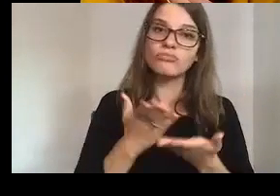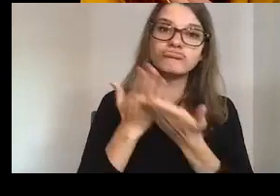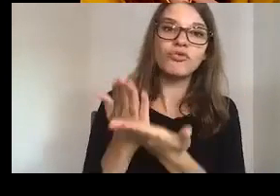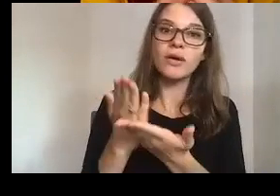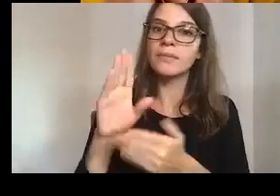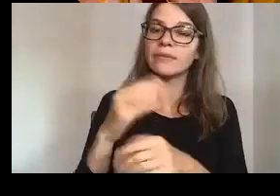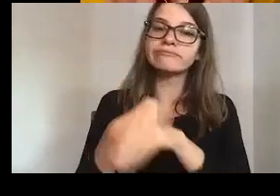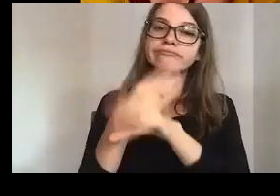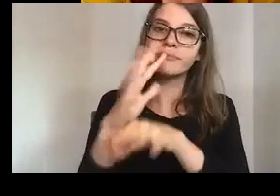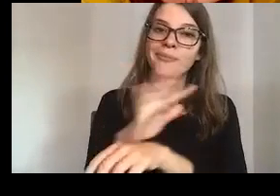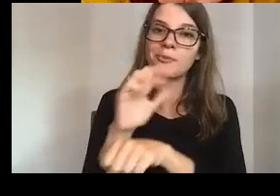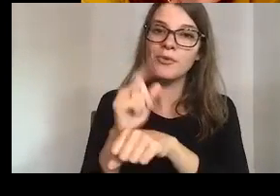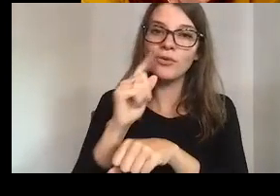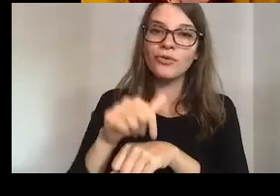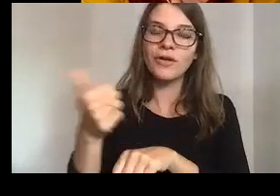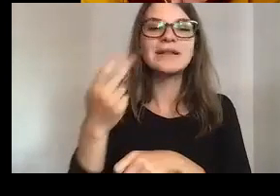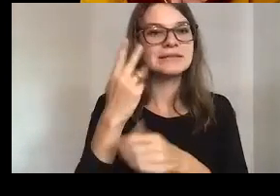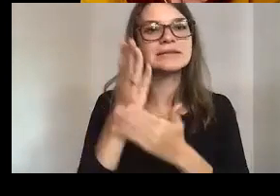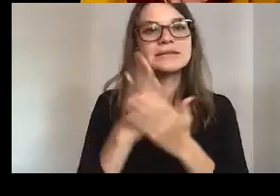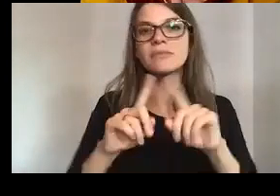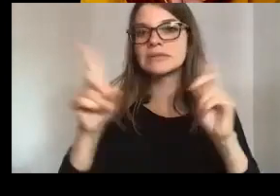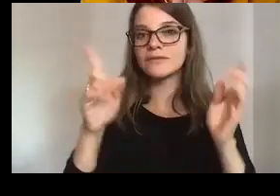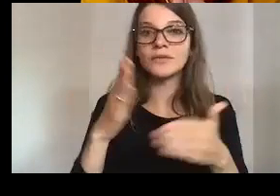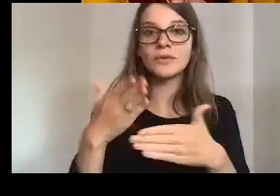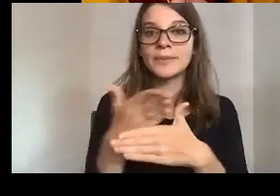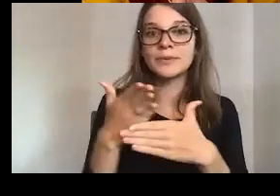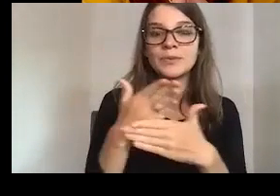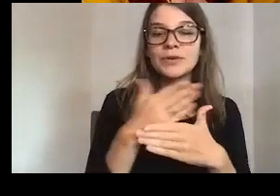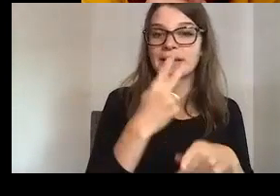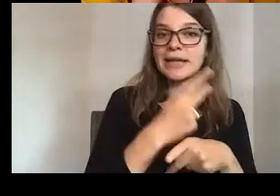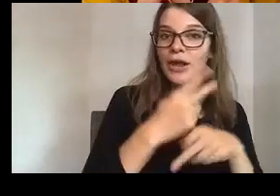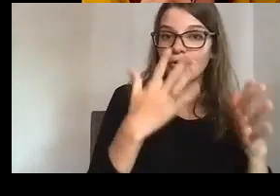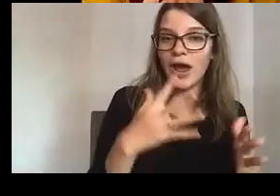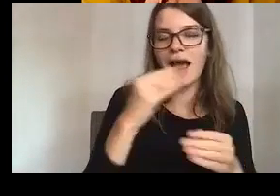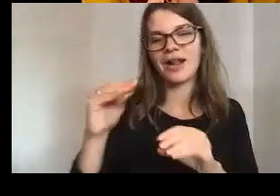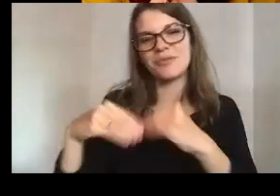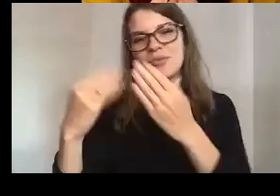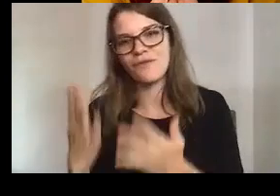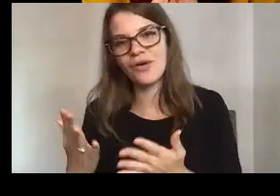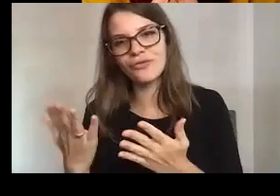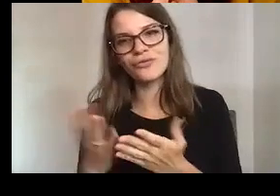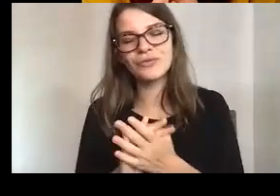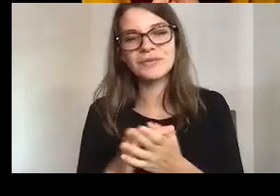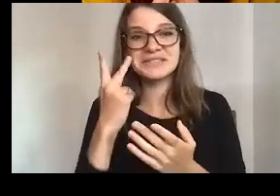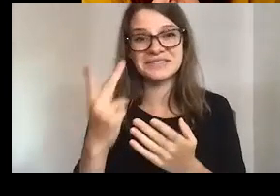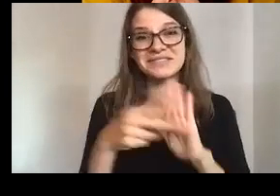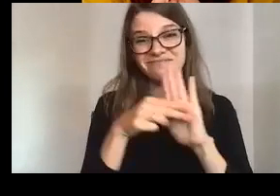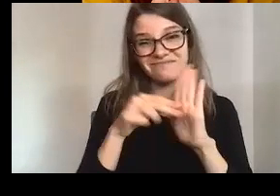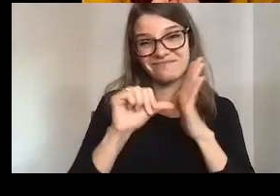there was a little bit of difference between providers and caregivers and again I think this just highlights that we're all coming from different perspectives